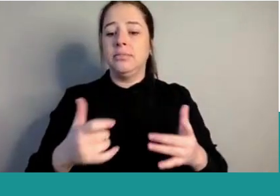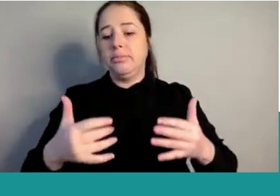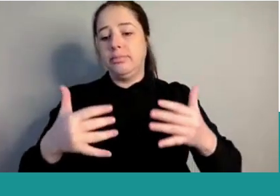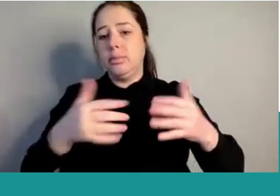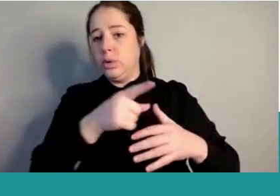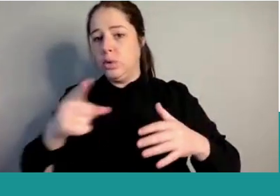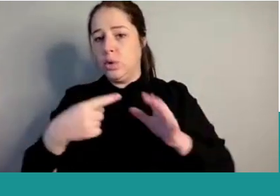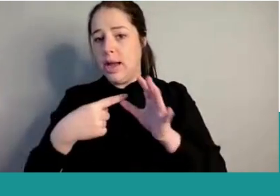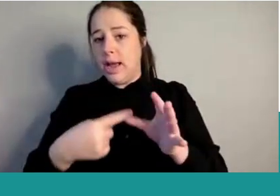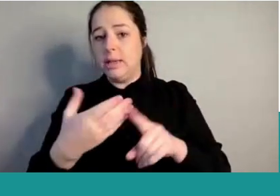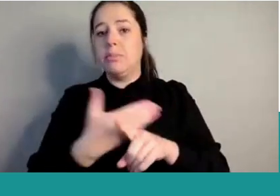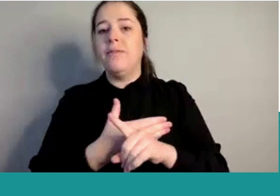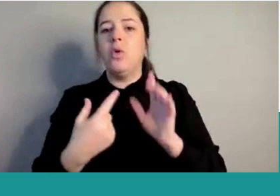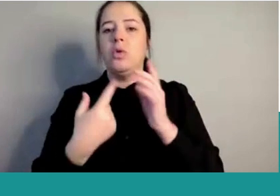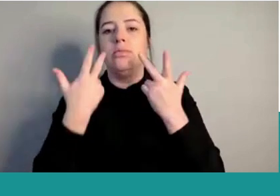before we show the correct answer.